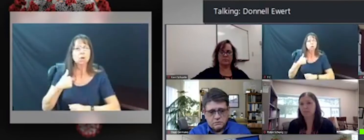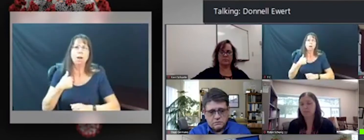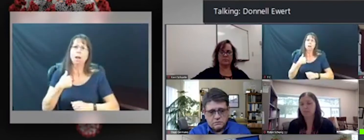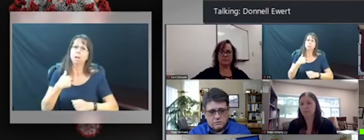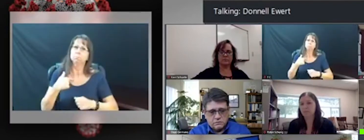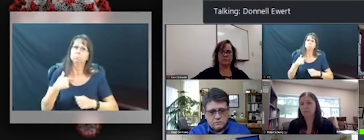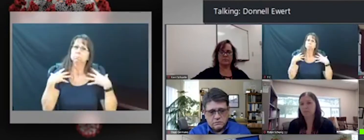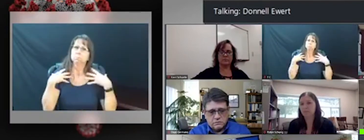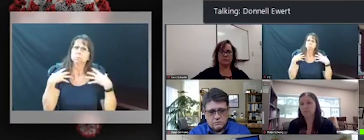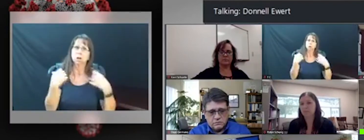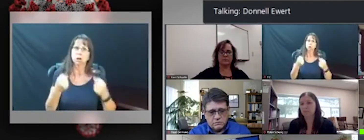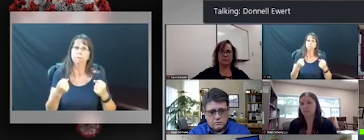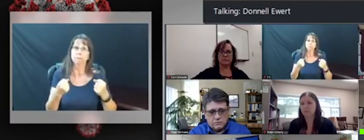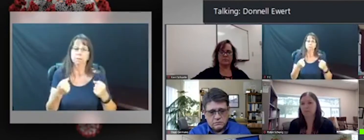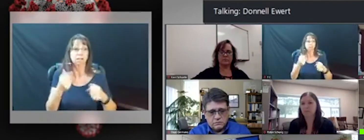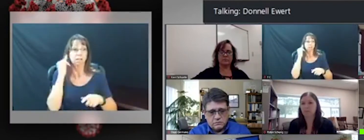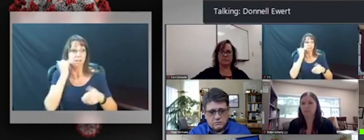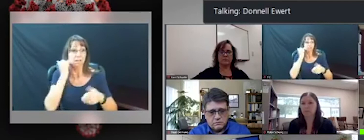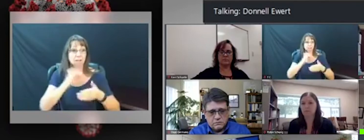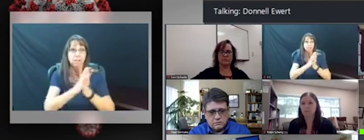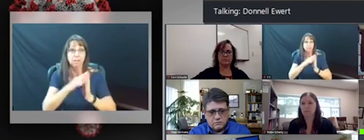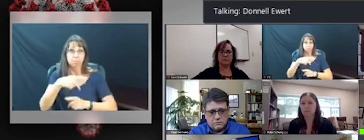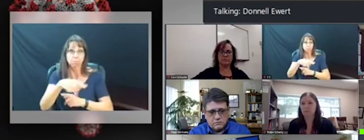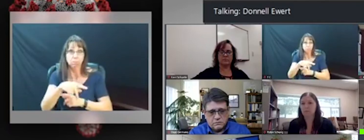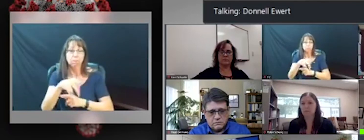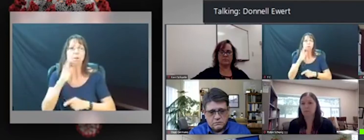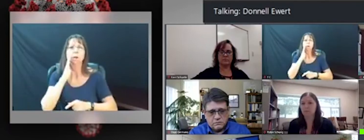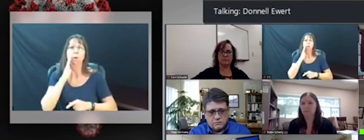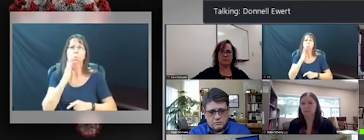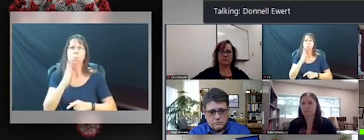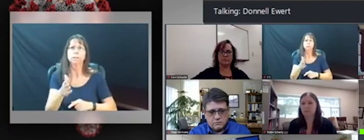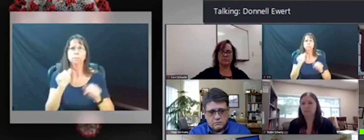and get back to a lower incidence. I would like to just mention also just